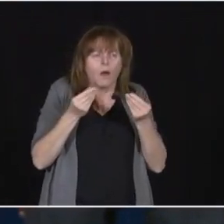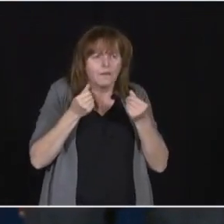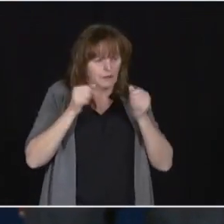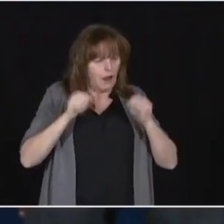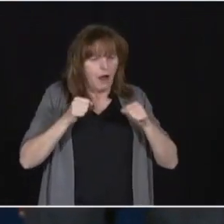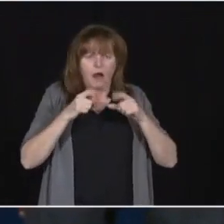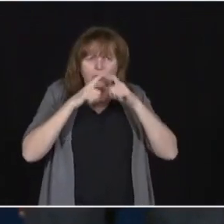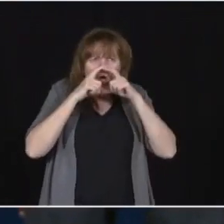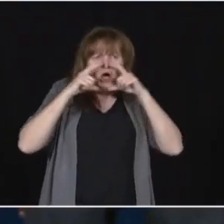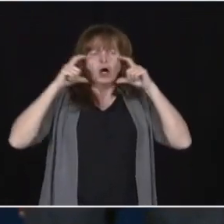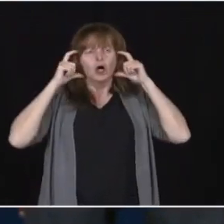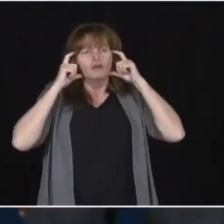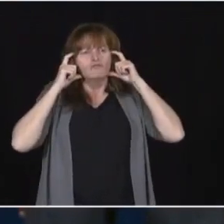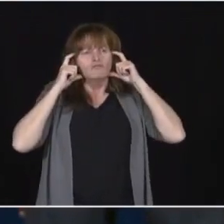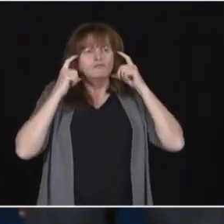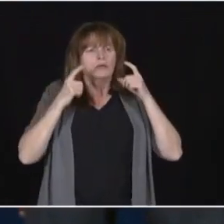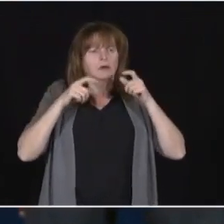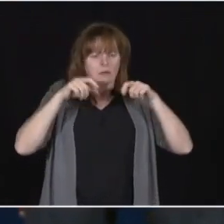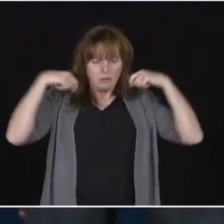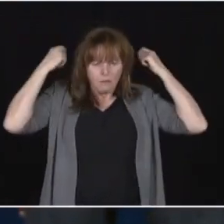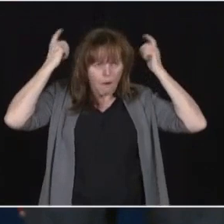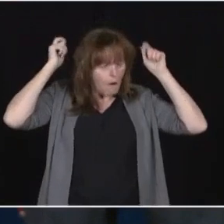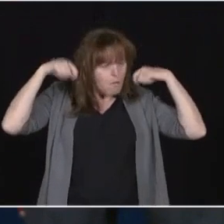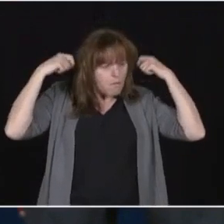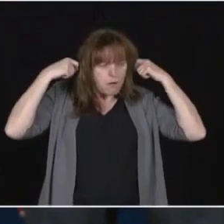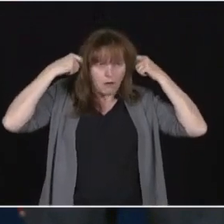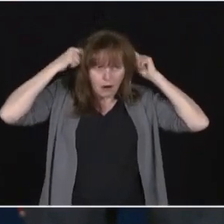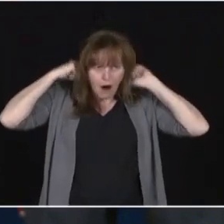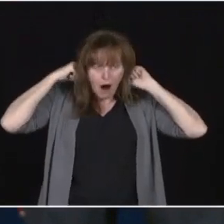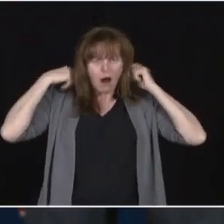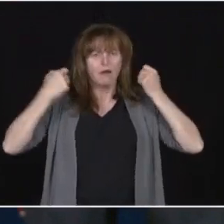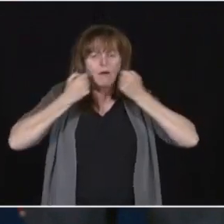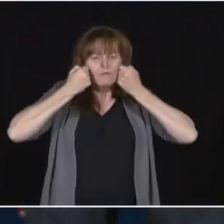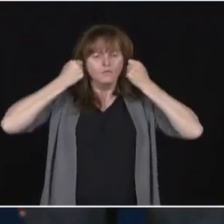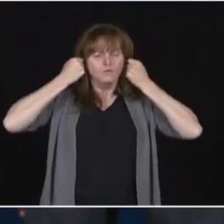with ties or your loops into be made of at least two layers of tightly woven material.